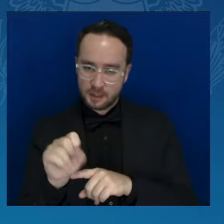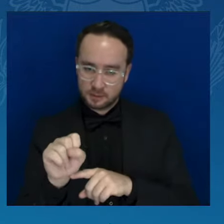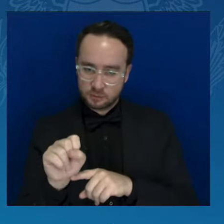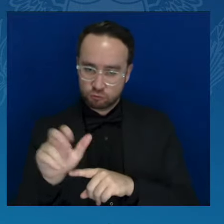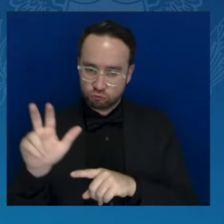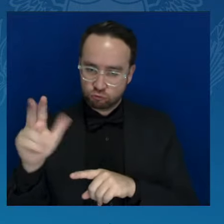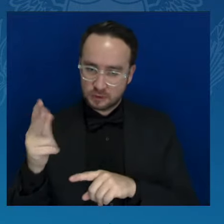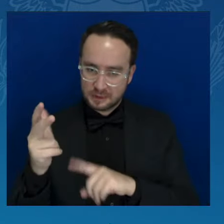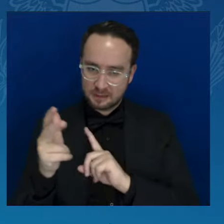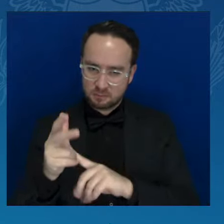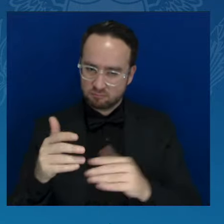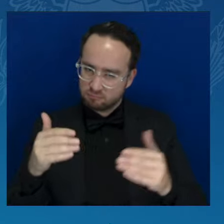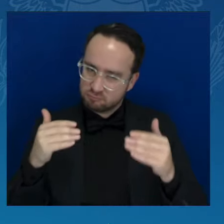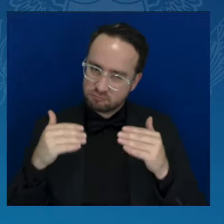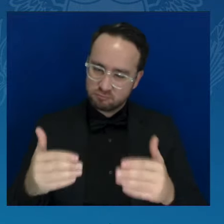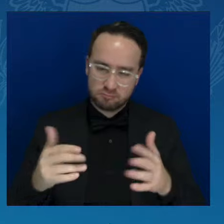astronaut on the lunar surface.